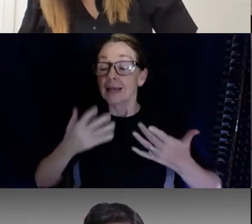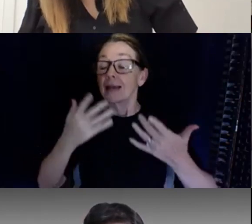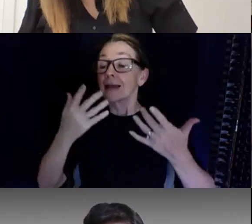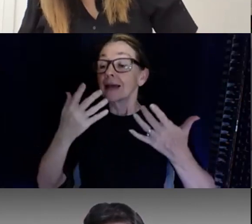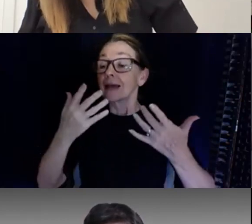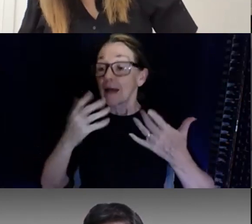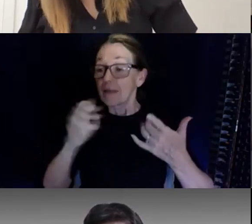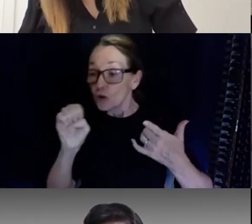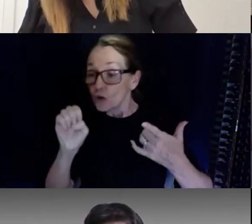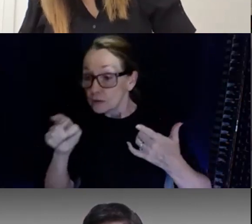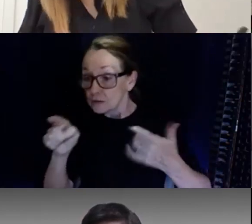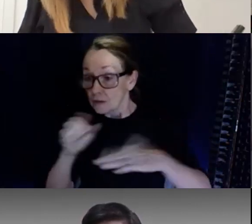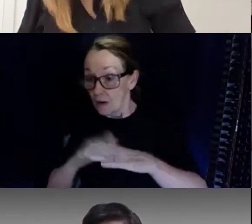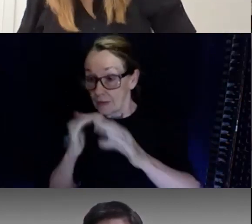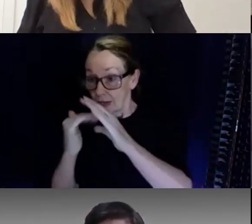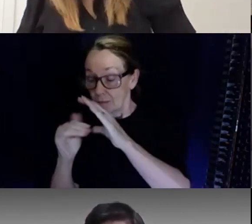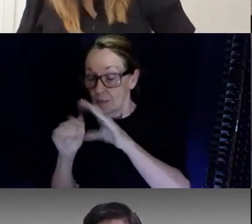AND I SHARED IT IN OUR HSTP GROUP.